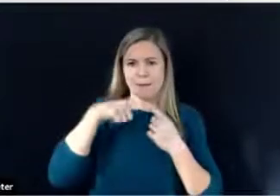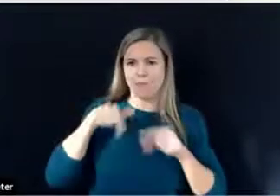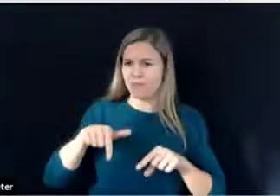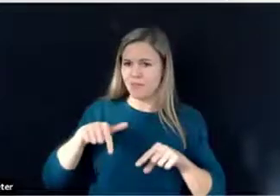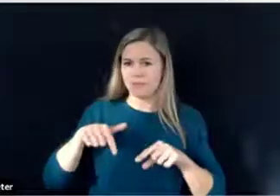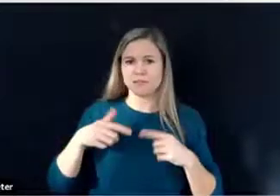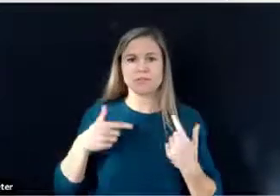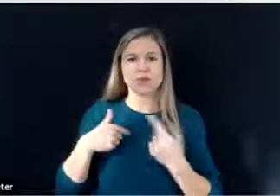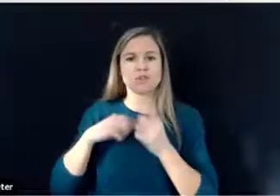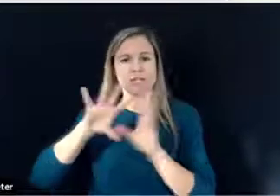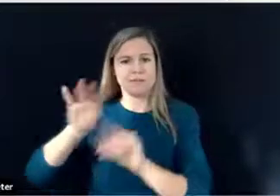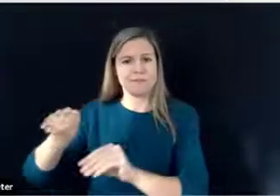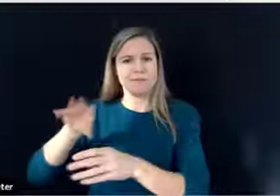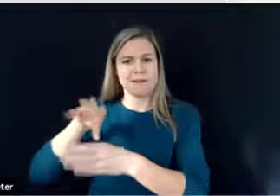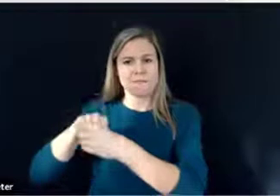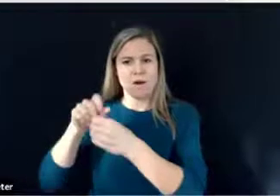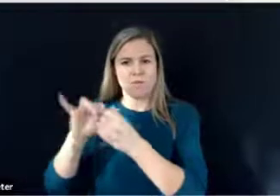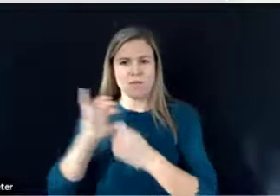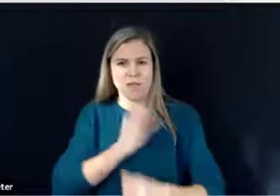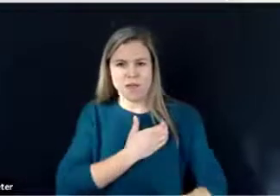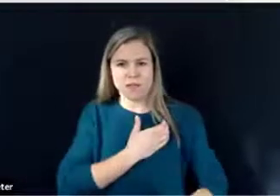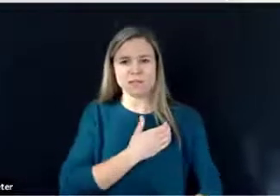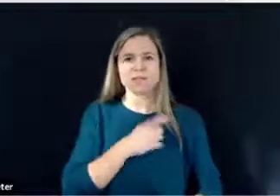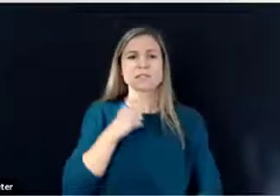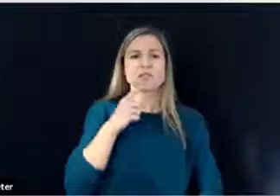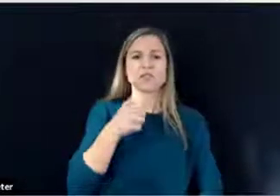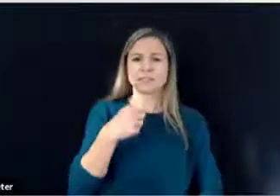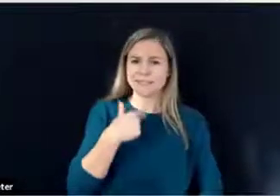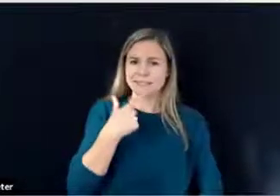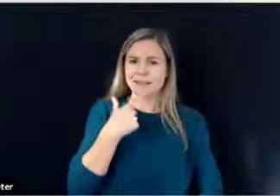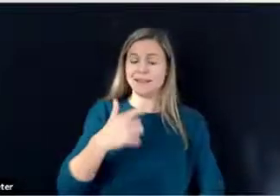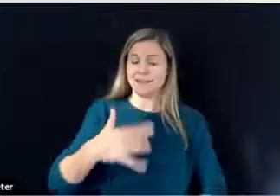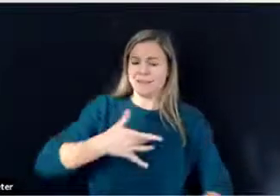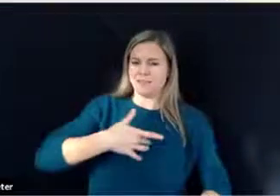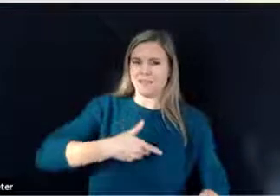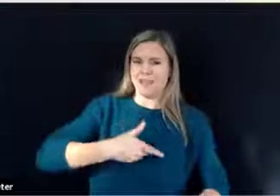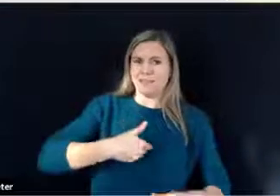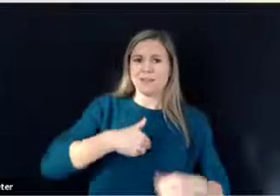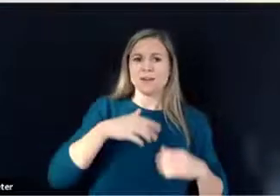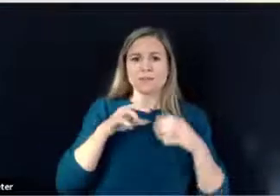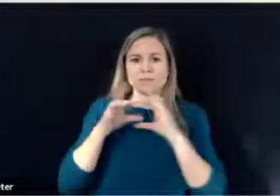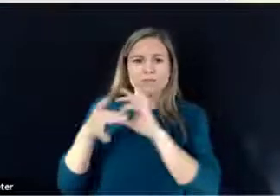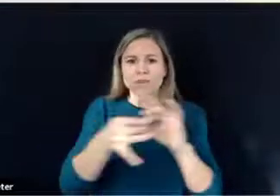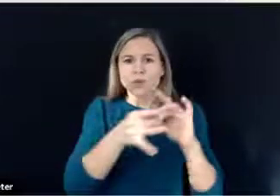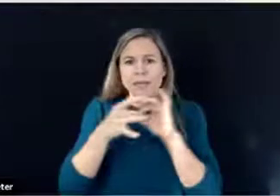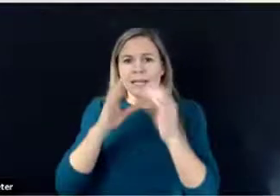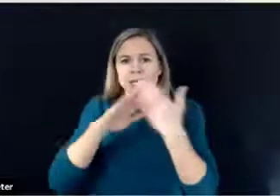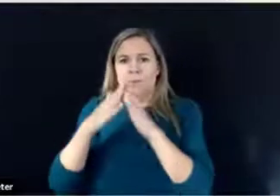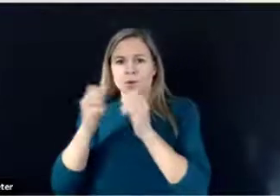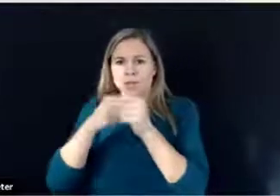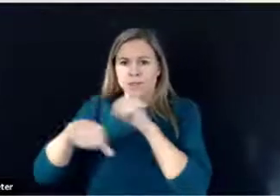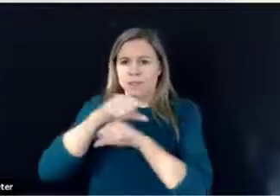was, "The sense of unity and community that I felt during my few hours here is truly inspiring. Everyone here is so knowledgeable